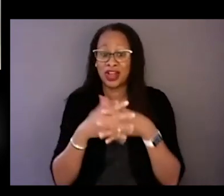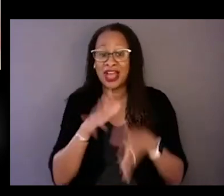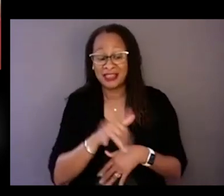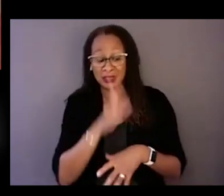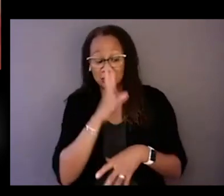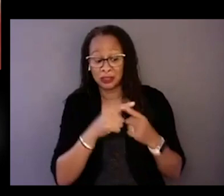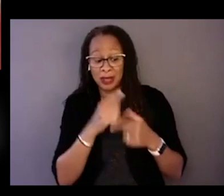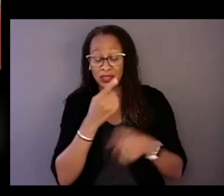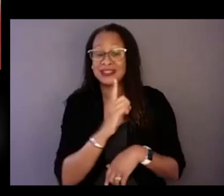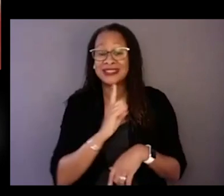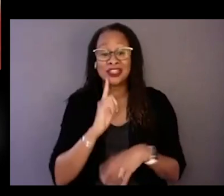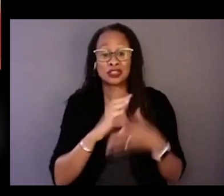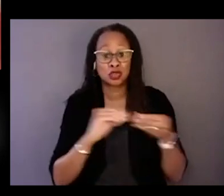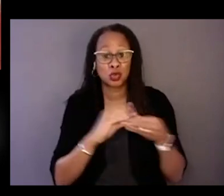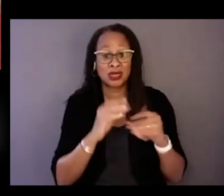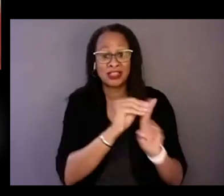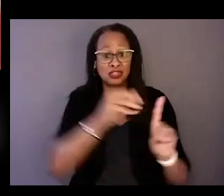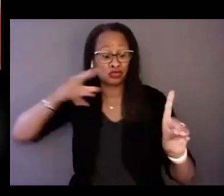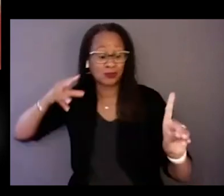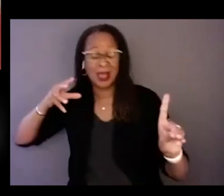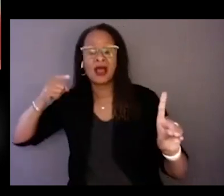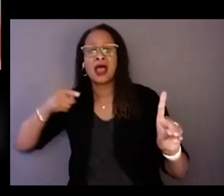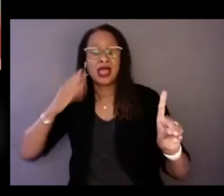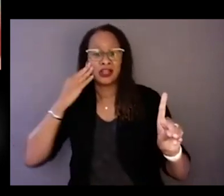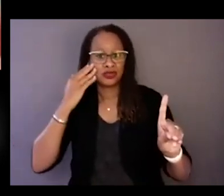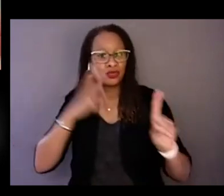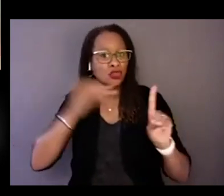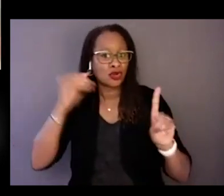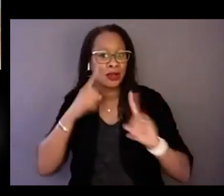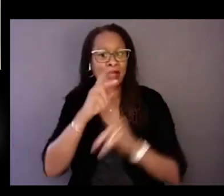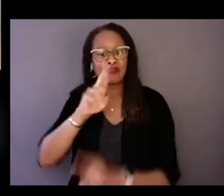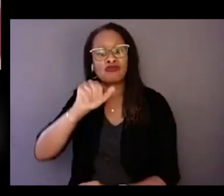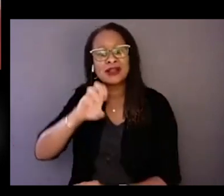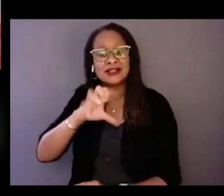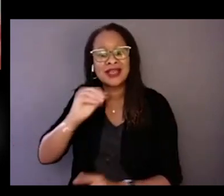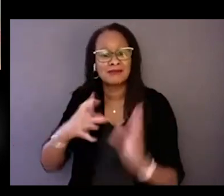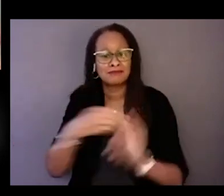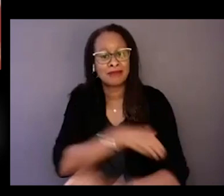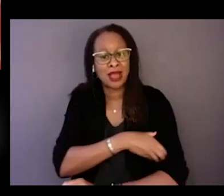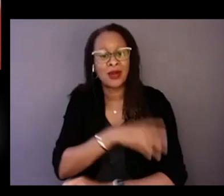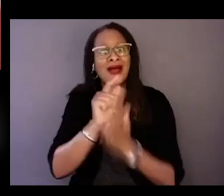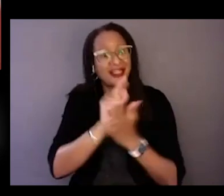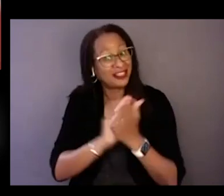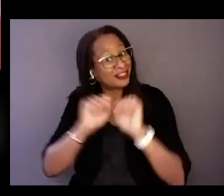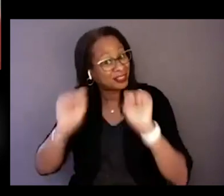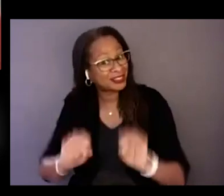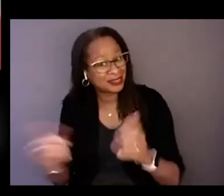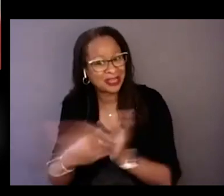but zoomed out and you learned about race and again, power and the legal system and so much more.